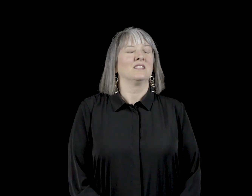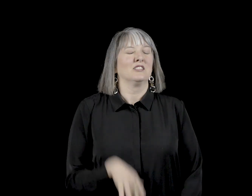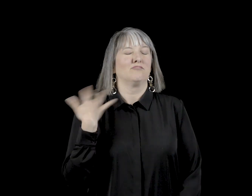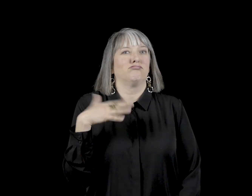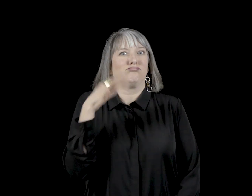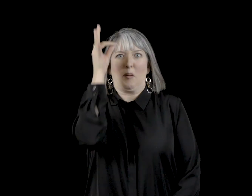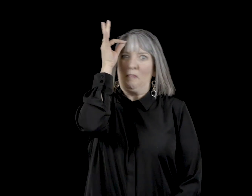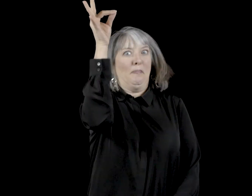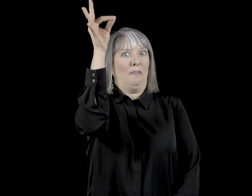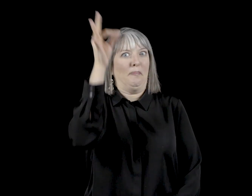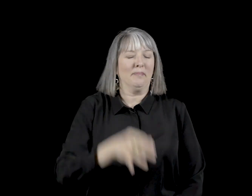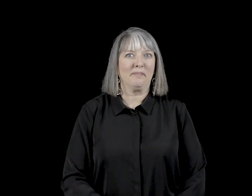Whew, that was a close call.